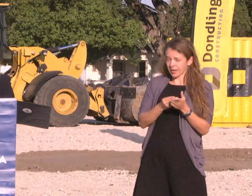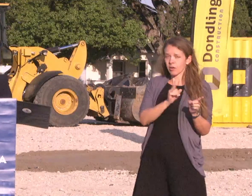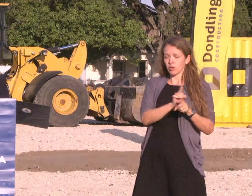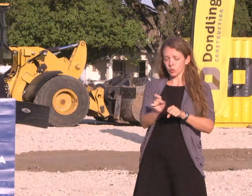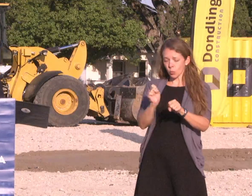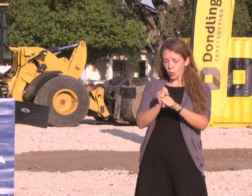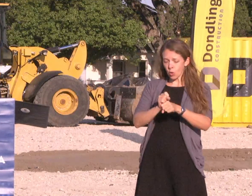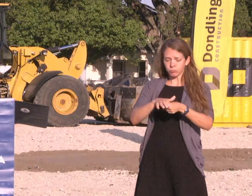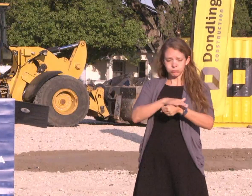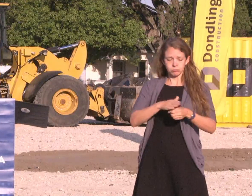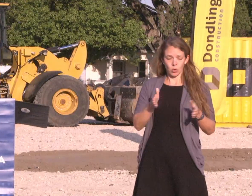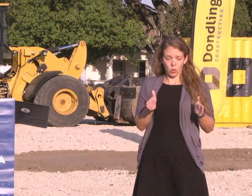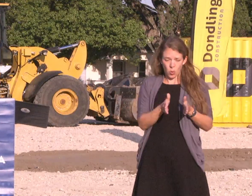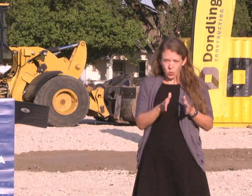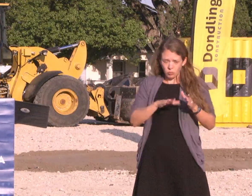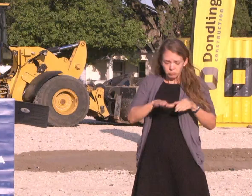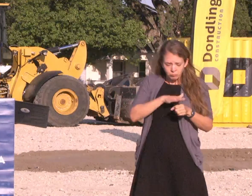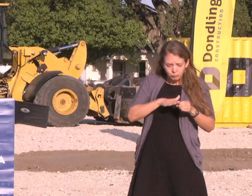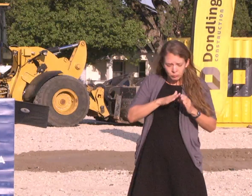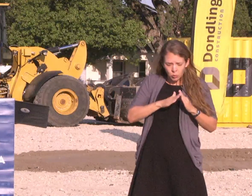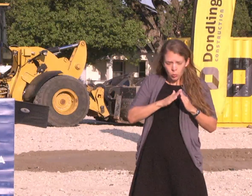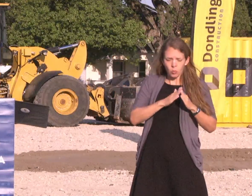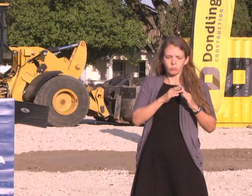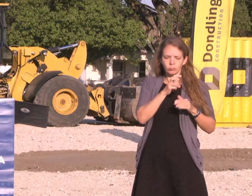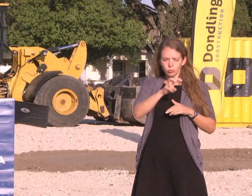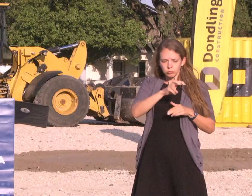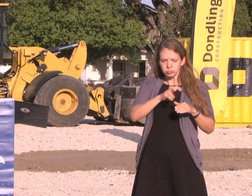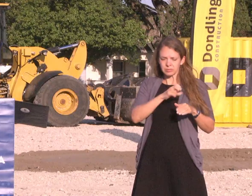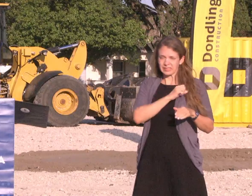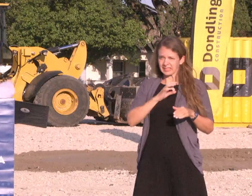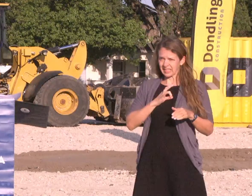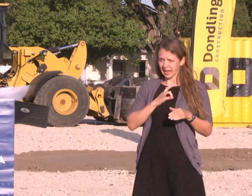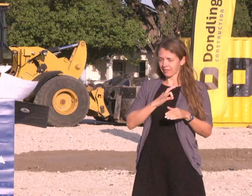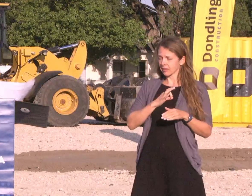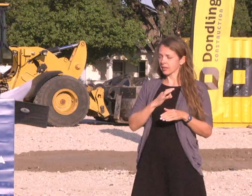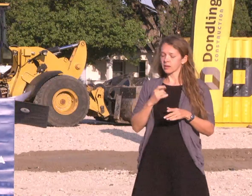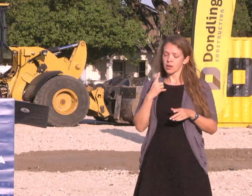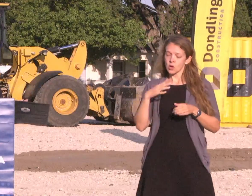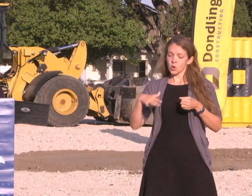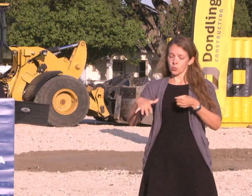local Transit and City staff to make it happen my staff and region 7 has been working with the staff